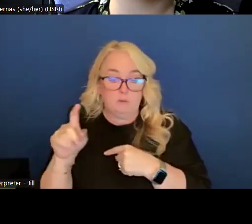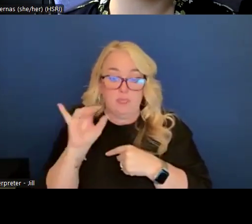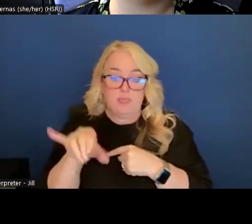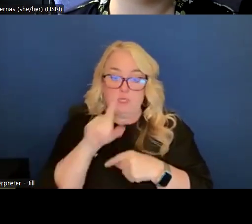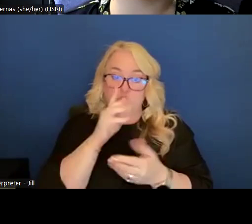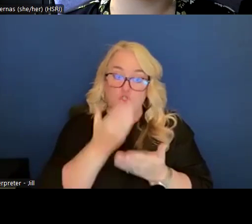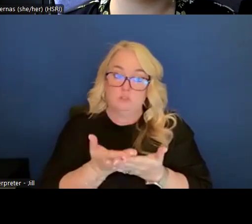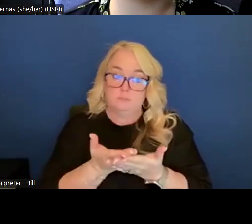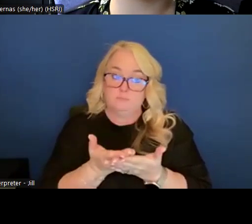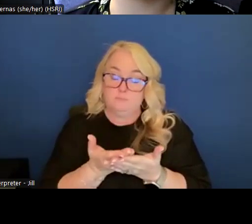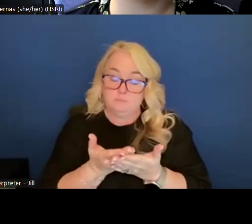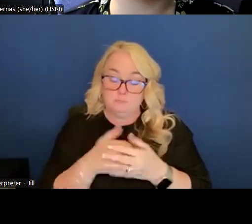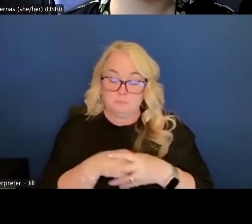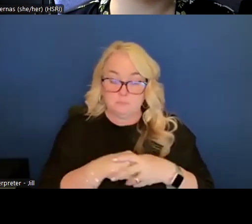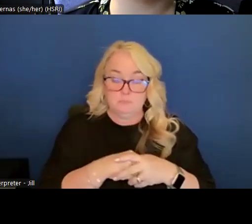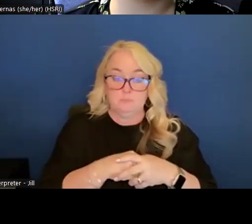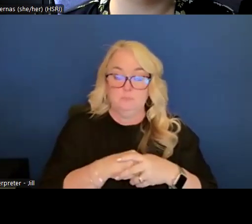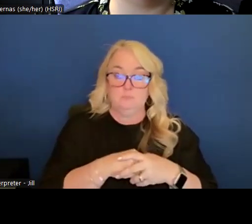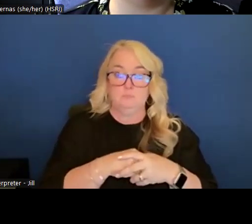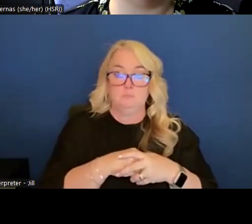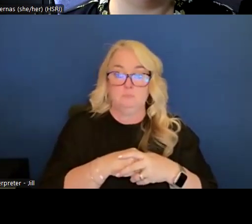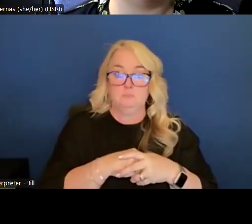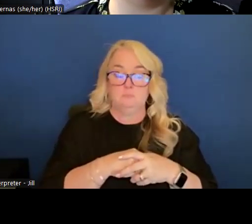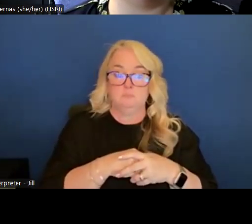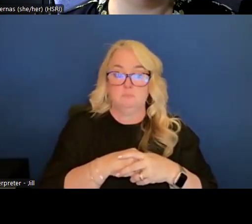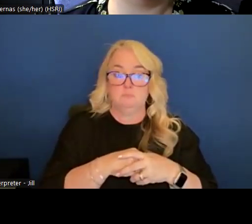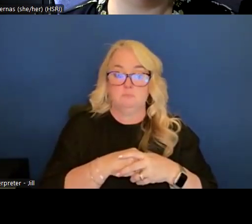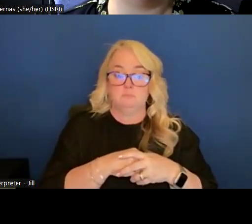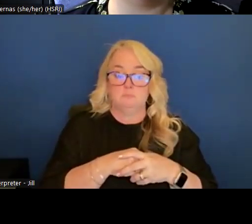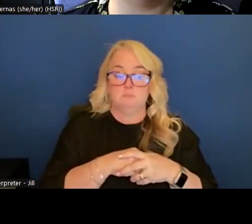comments. When's that going to happen? That's good, too. All